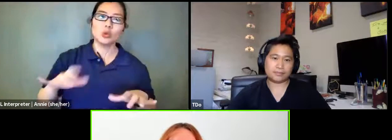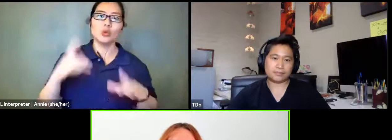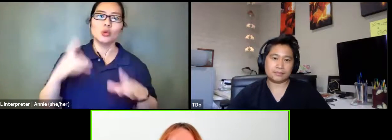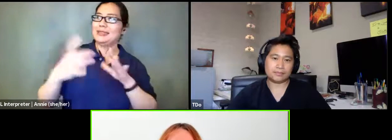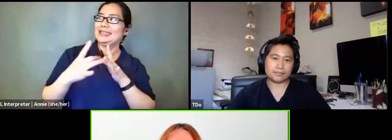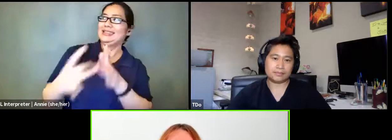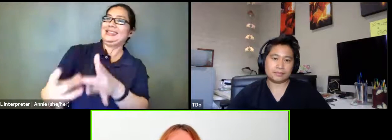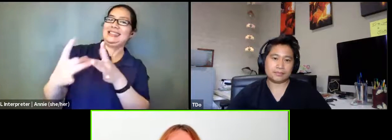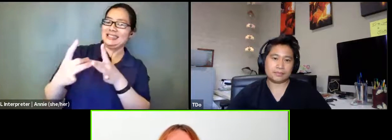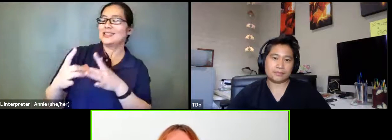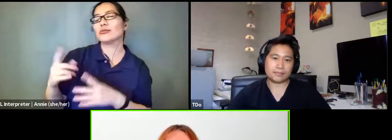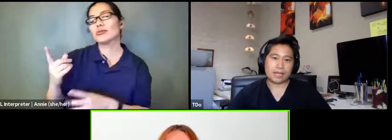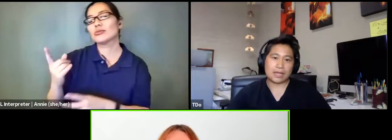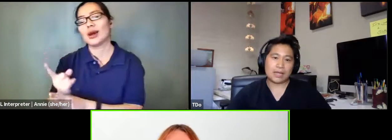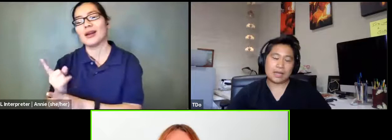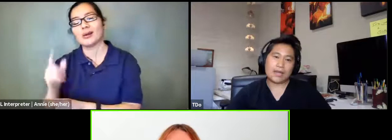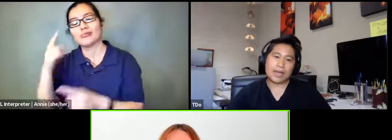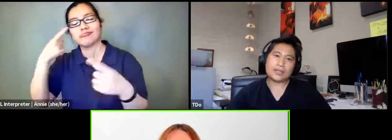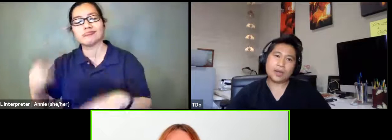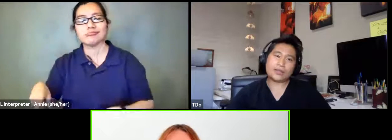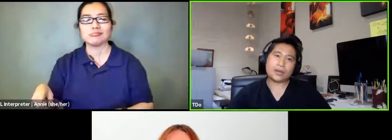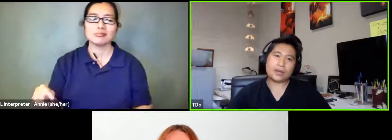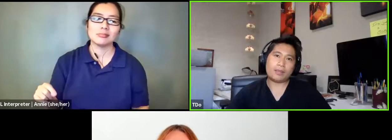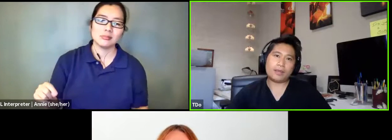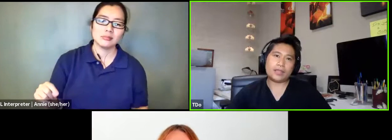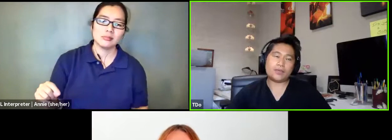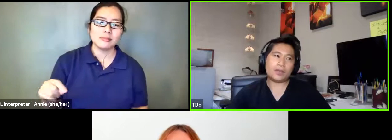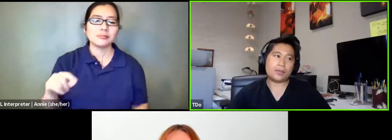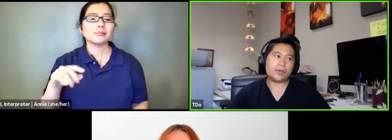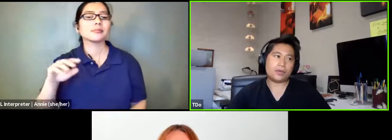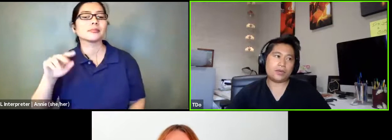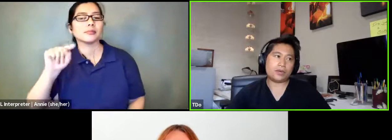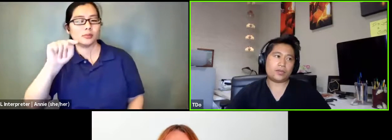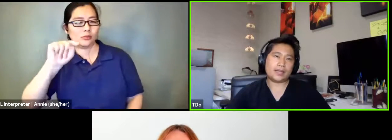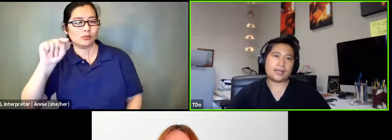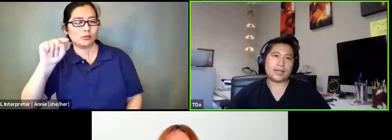TDo: It is hard though, right? If you are coming from a growth mindset,